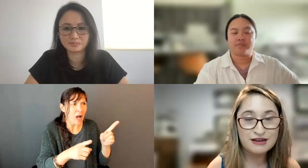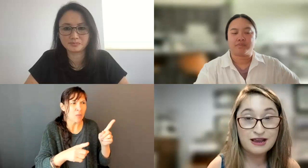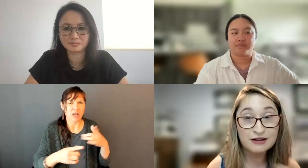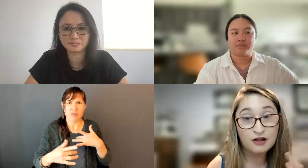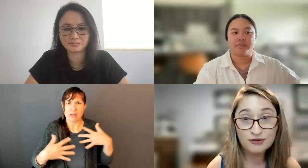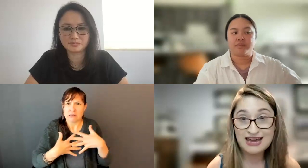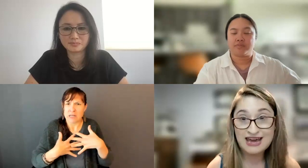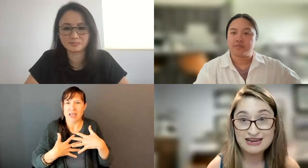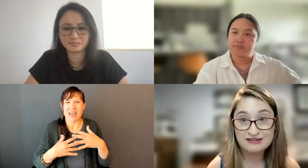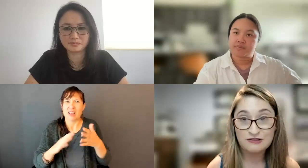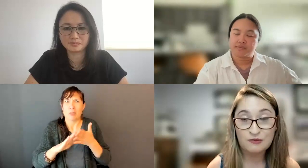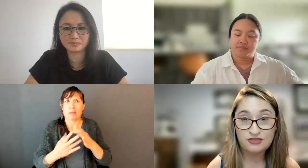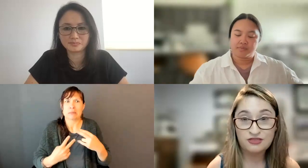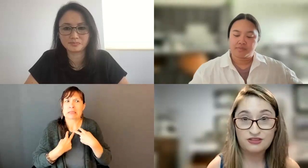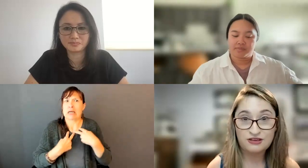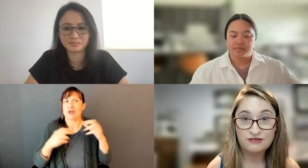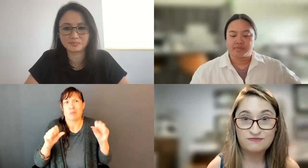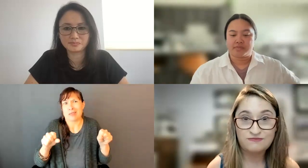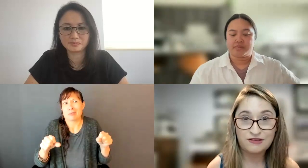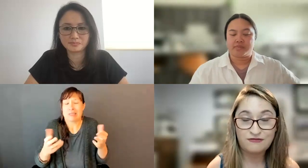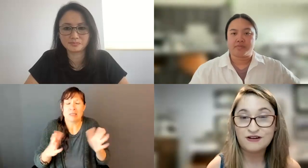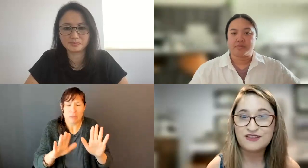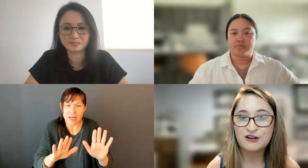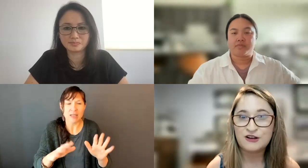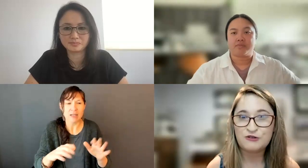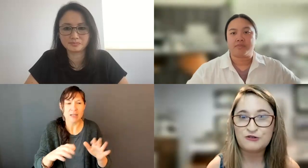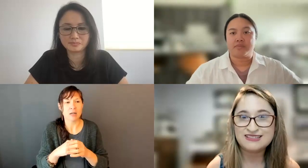And along with that, along with fear of the unknown